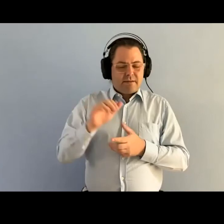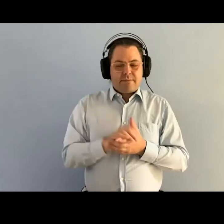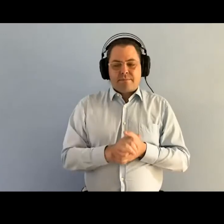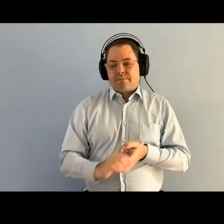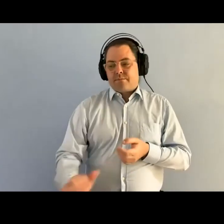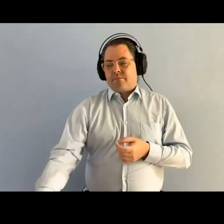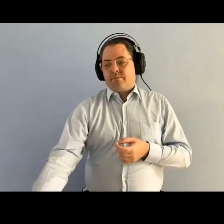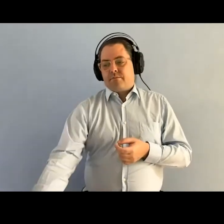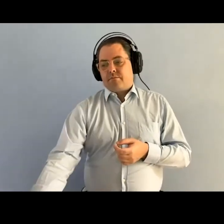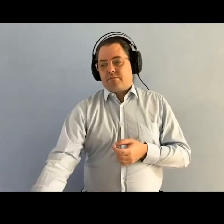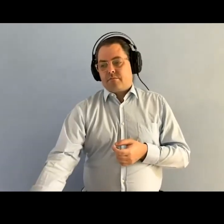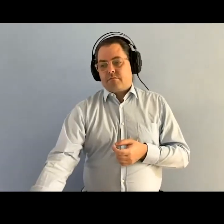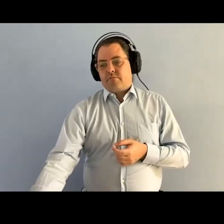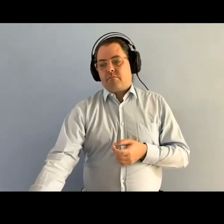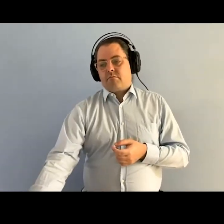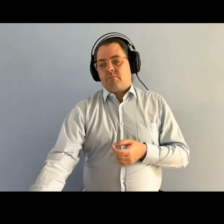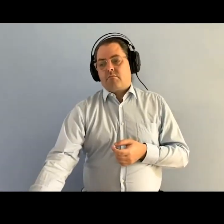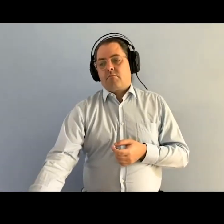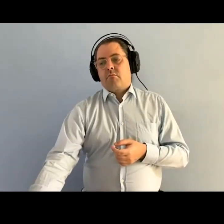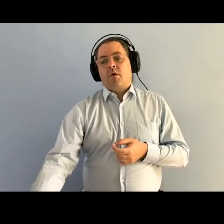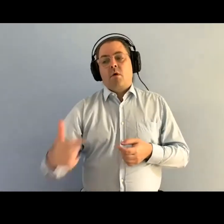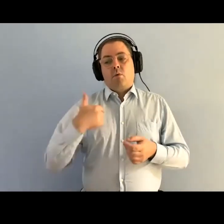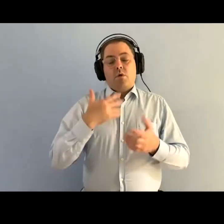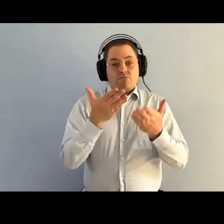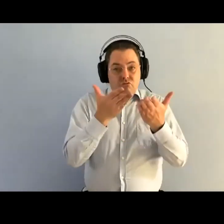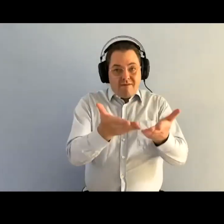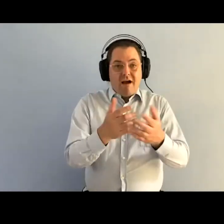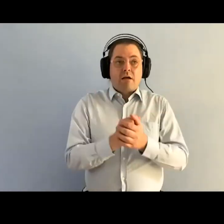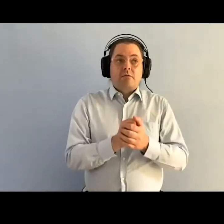different organizations like the CMC, that is